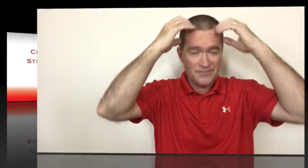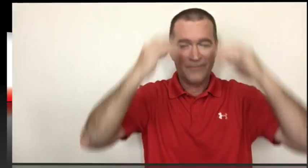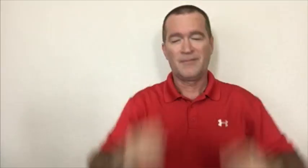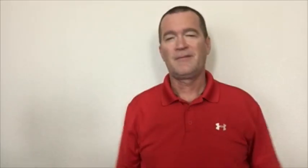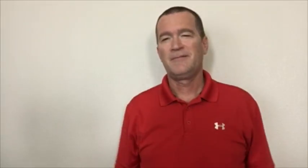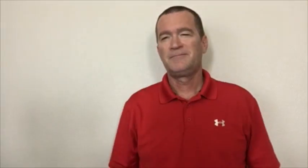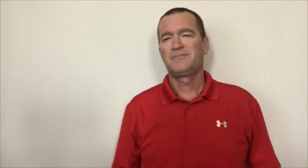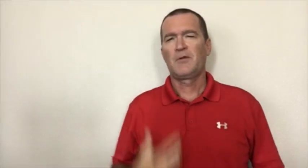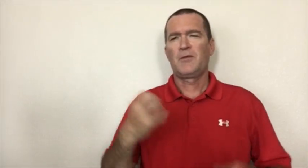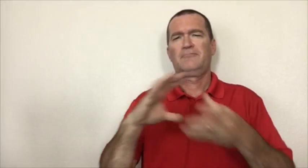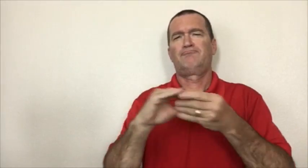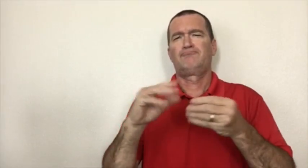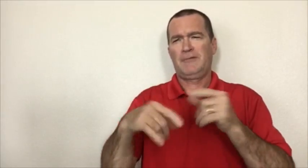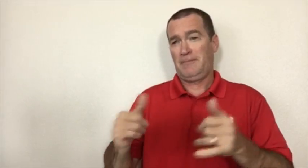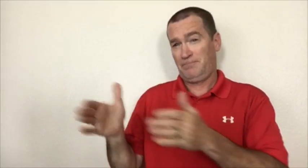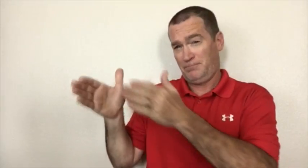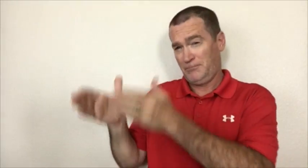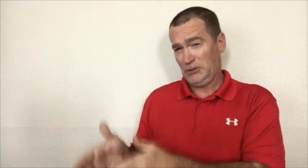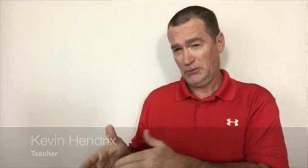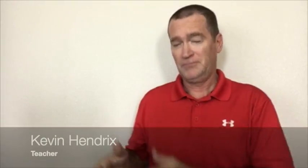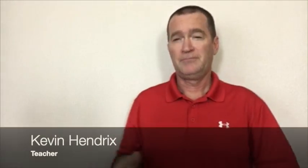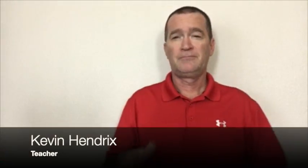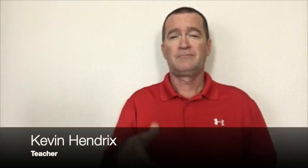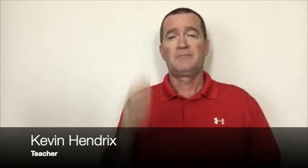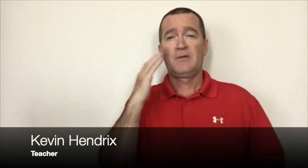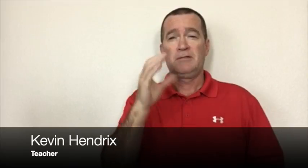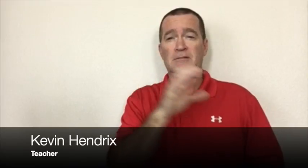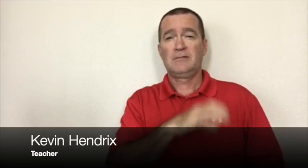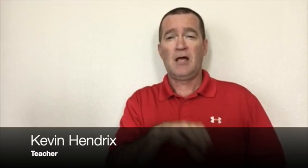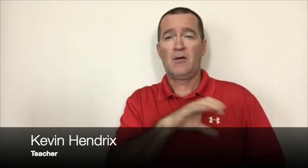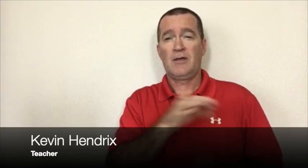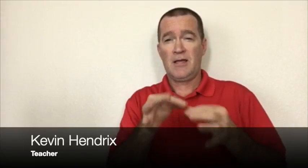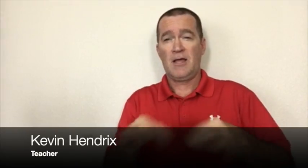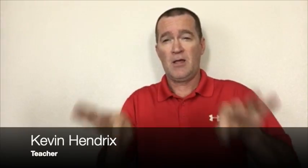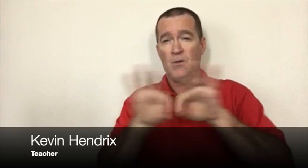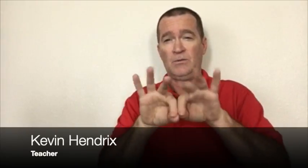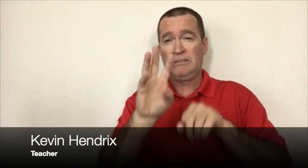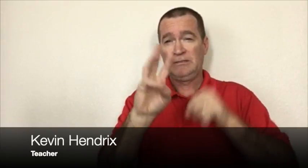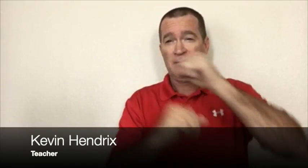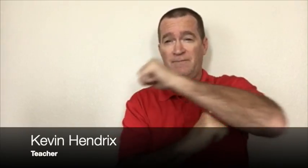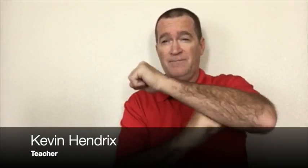Alright Cubs. I'd like to talk a little bit about this student